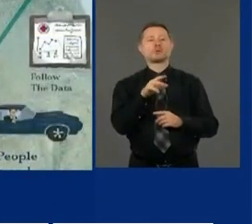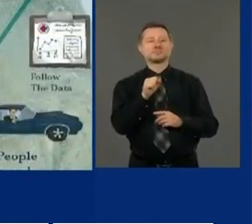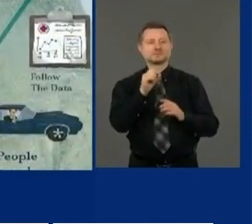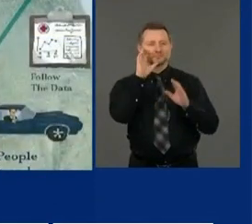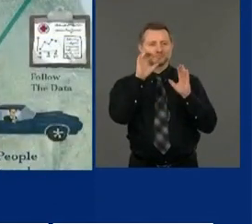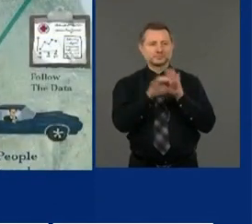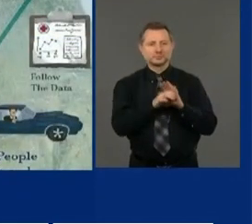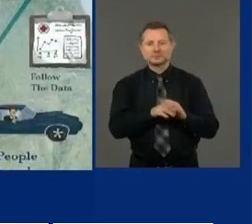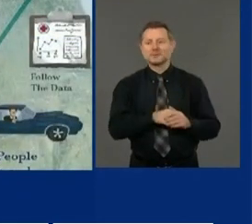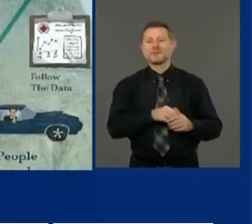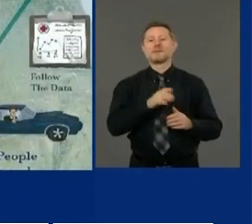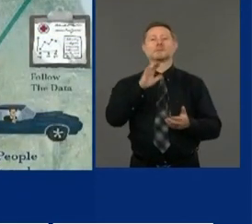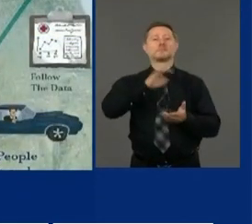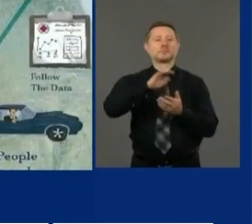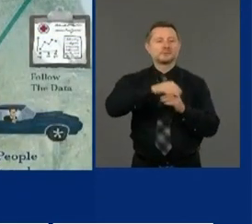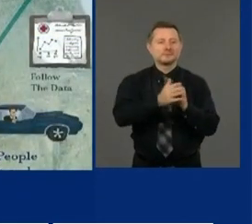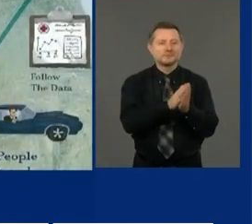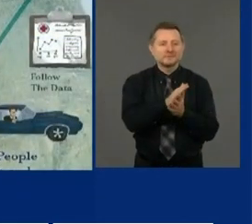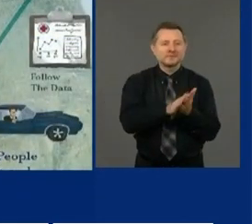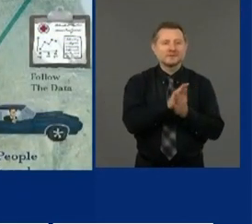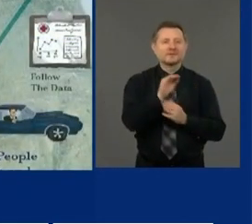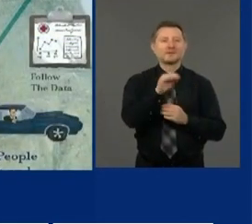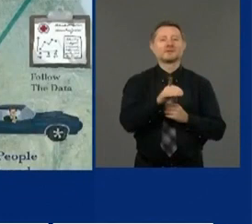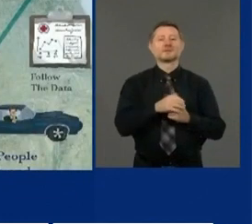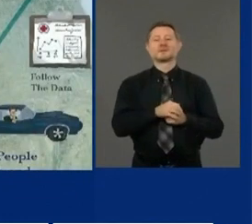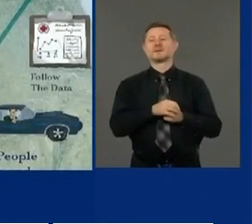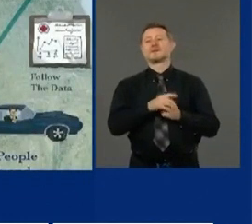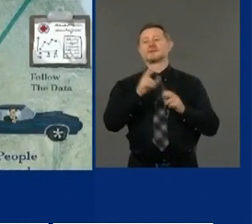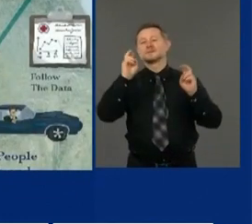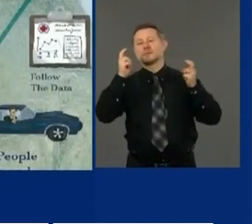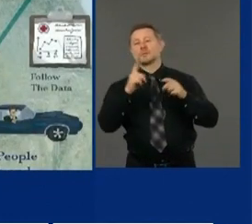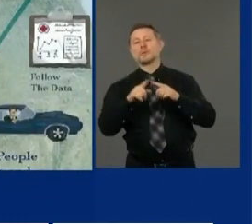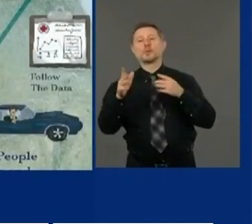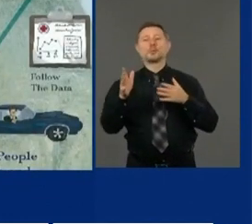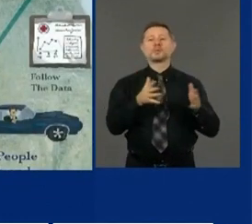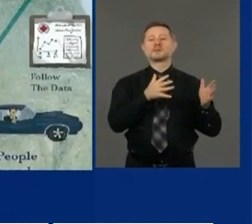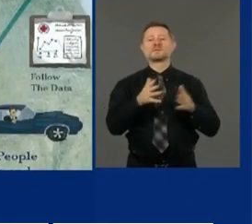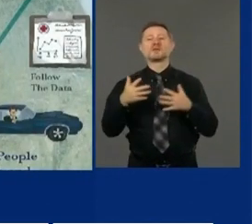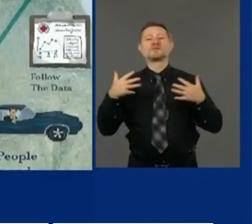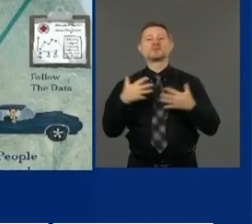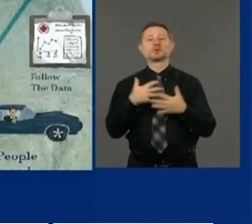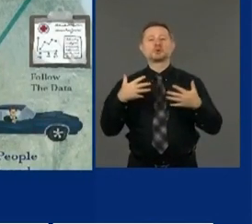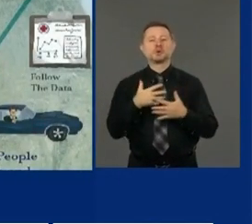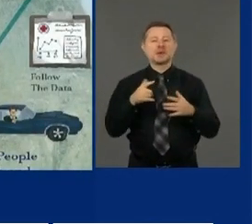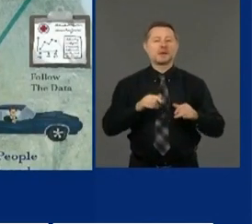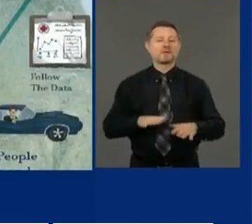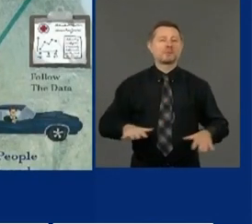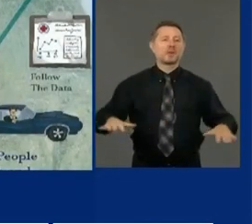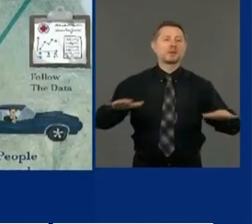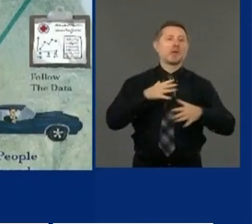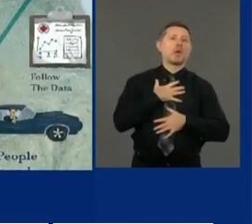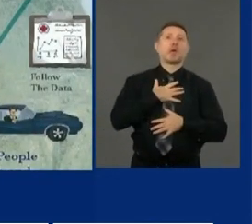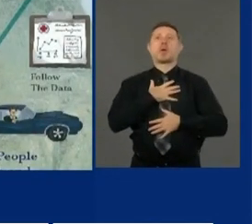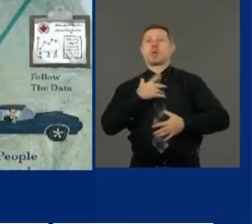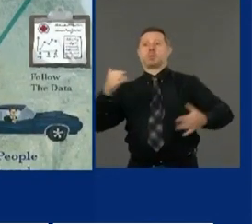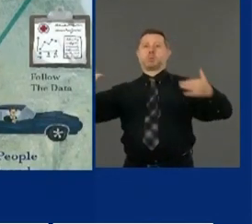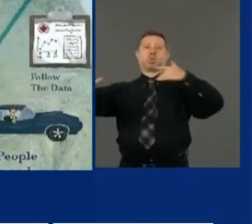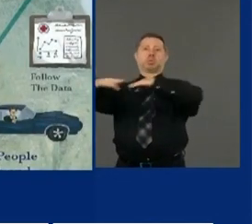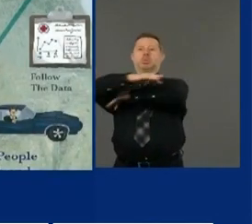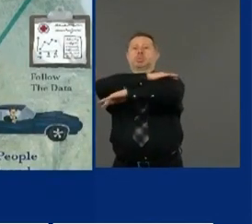WE START THE DAILY BRIEFINGS.